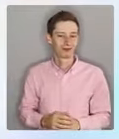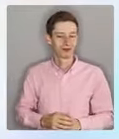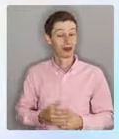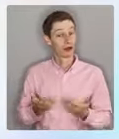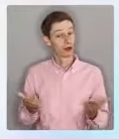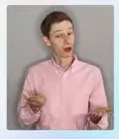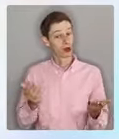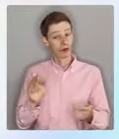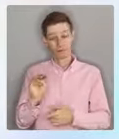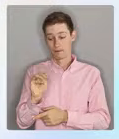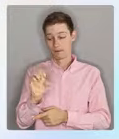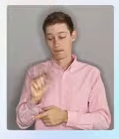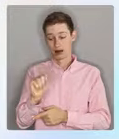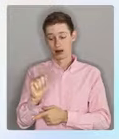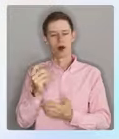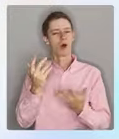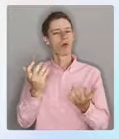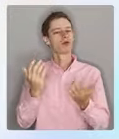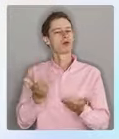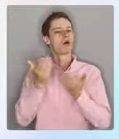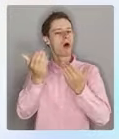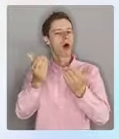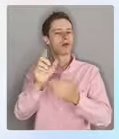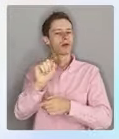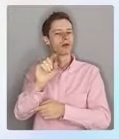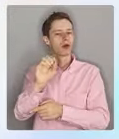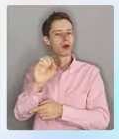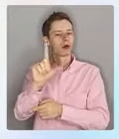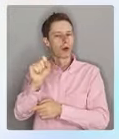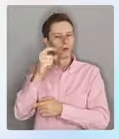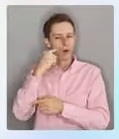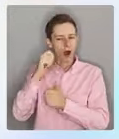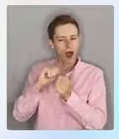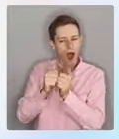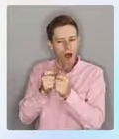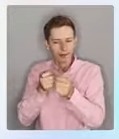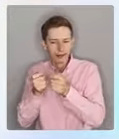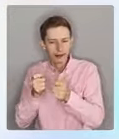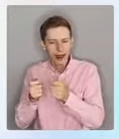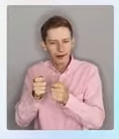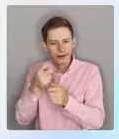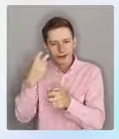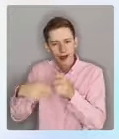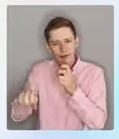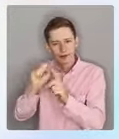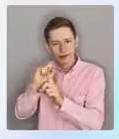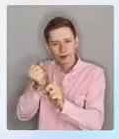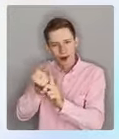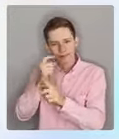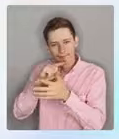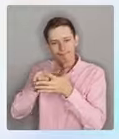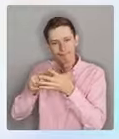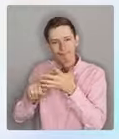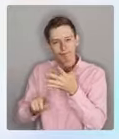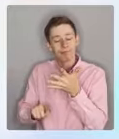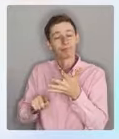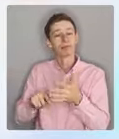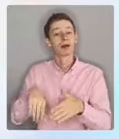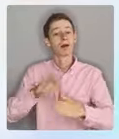With that goal in mind, we at Meta want to offer tools for dealing with tricky scenarios like these, and the blocking API is a great example